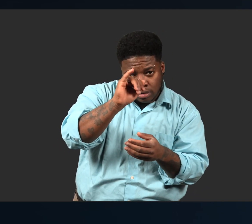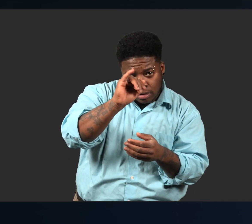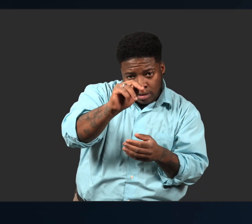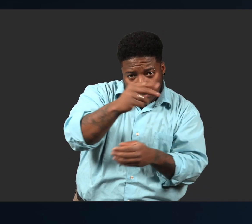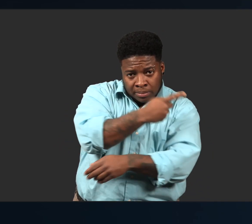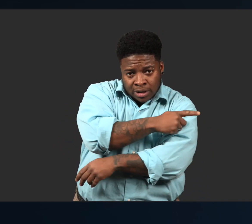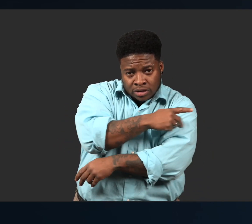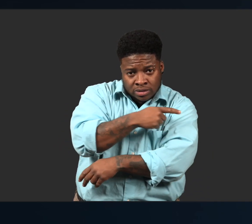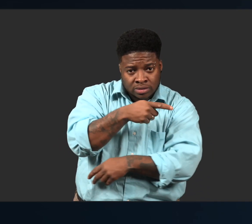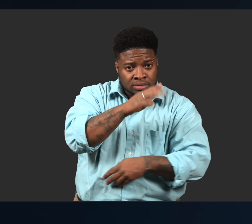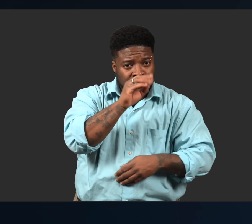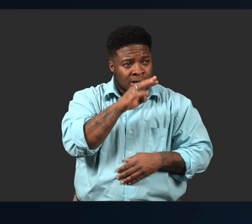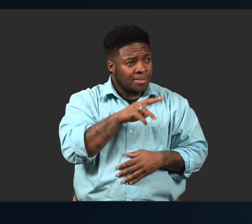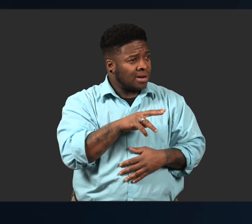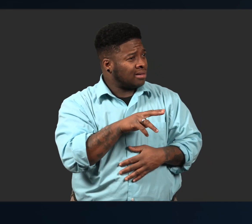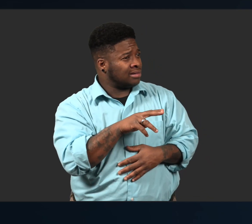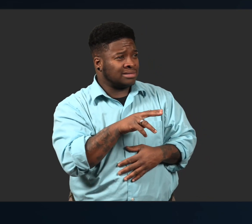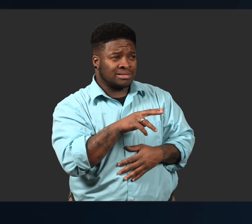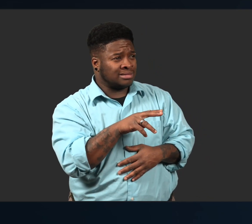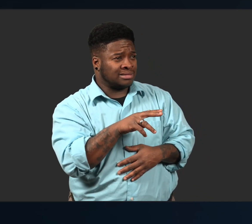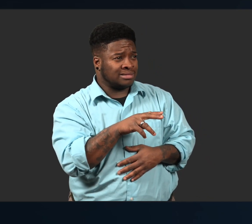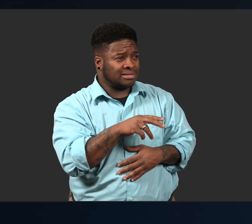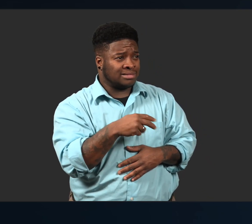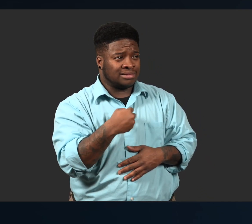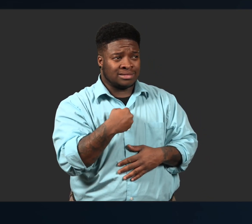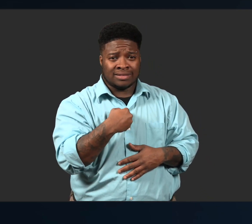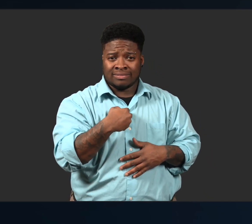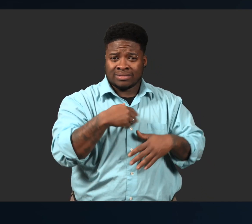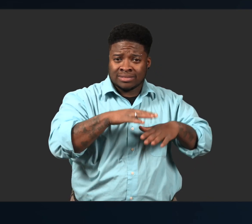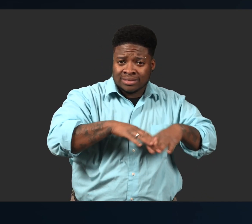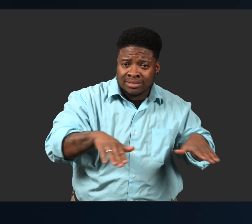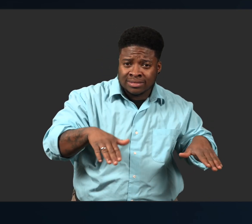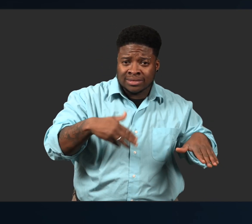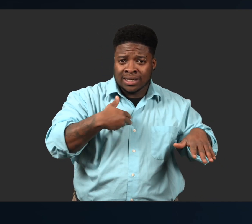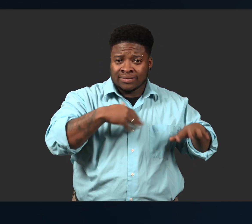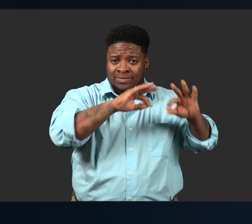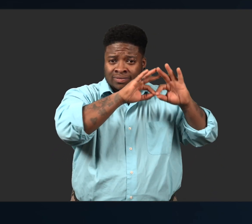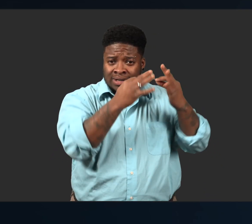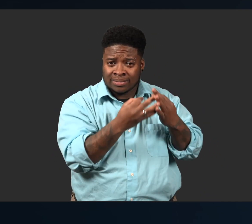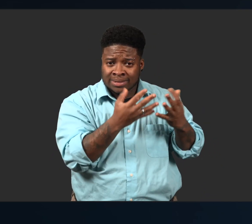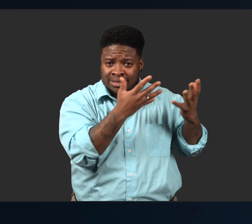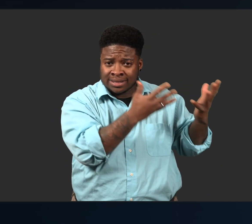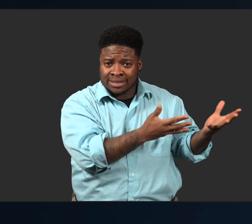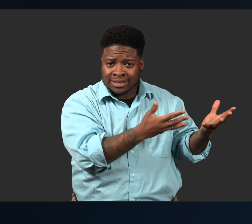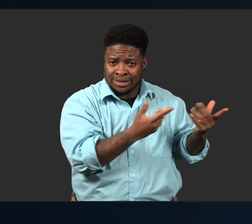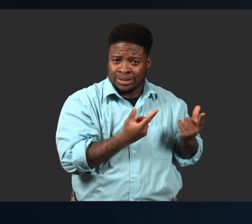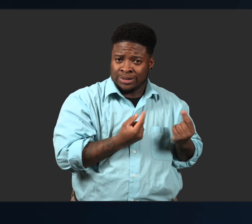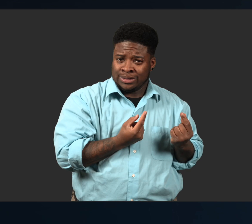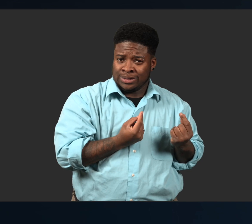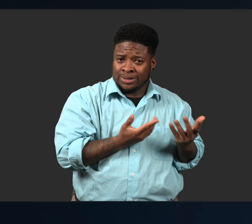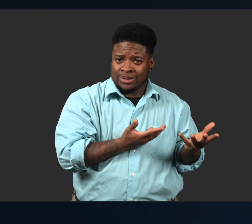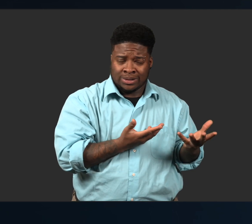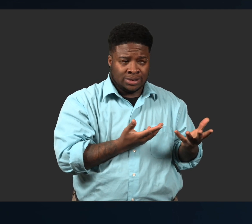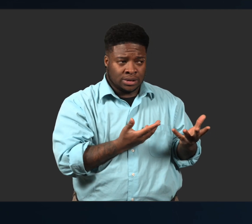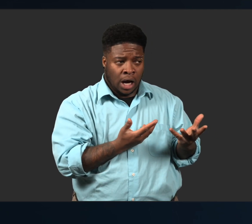An inpatient treatment program is recommended, but he says he's got kids and a family, and isn't sure what to do.